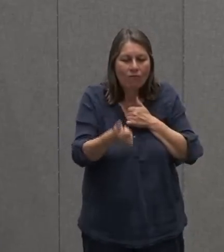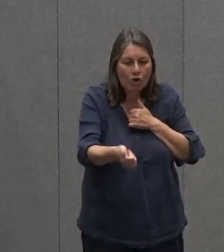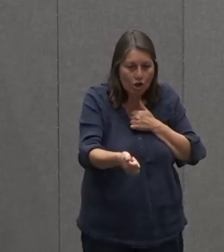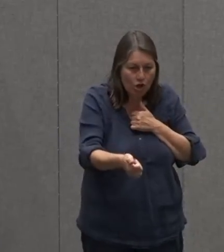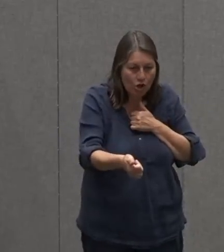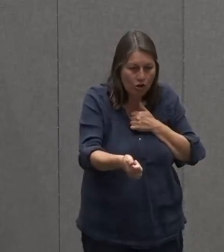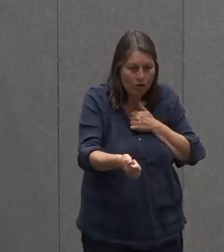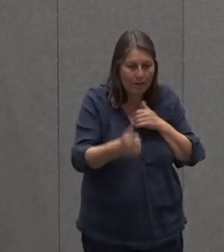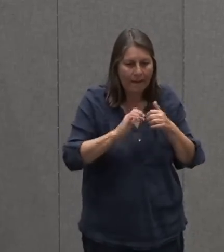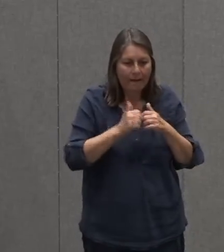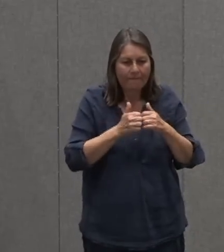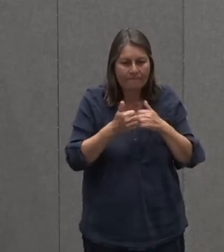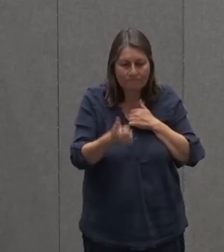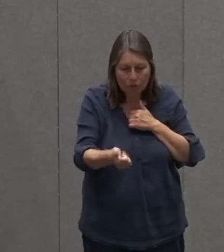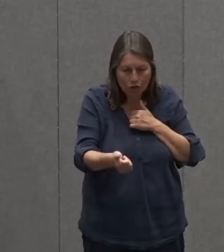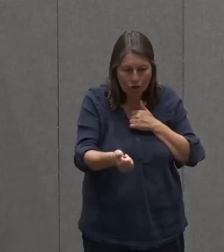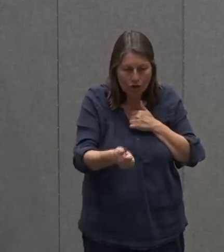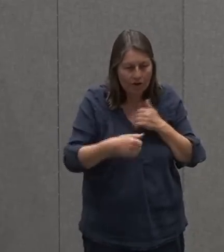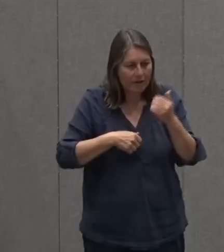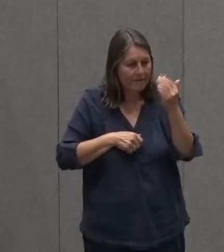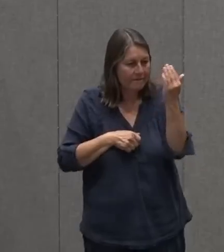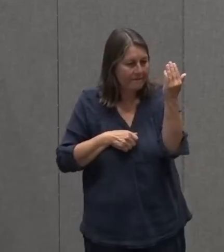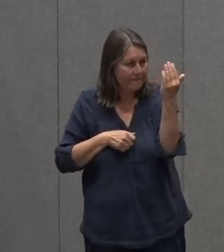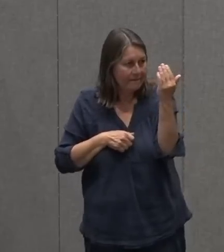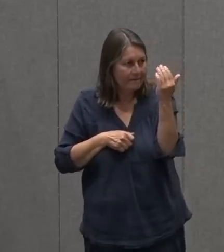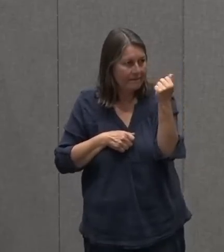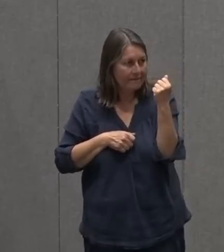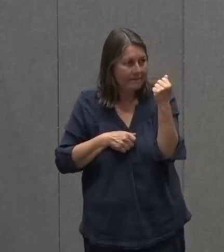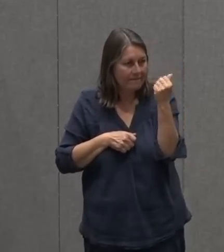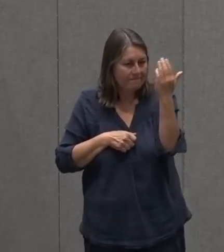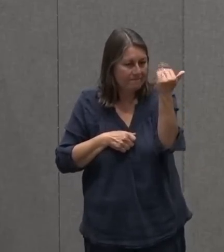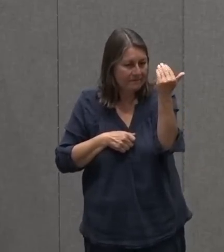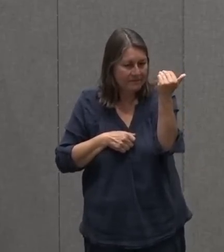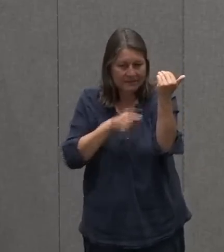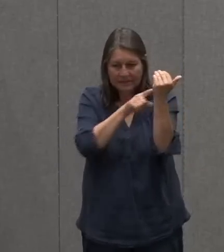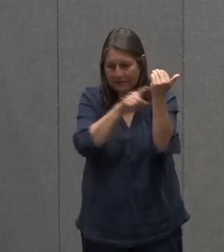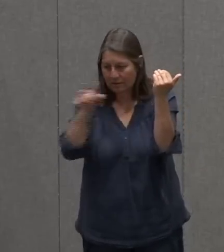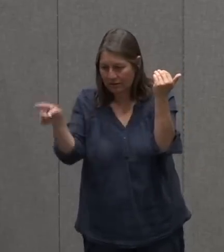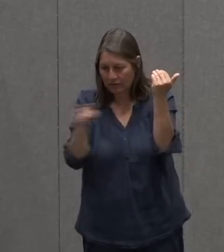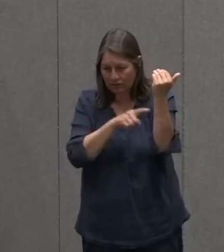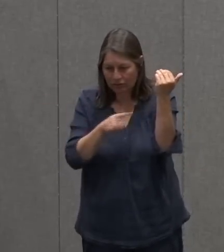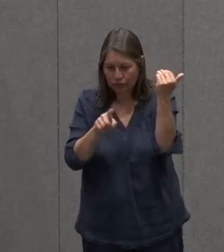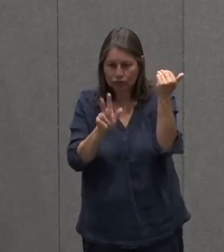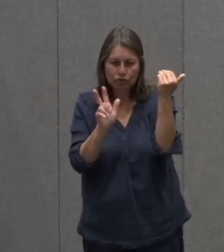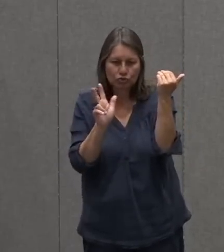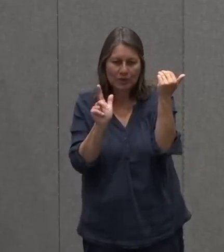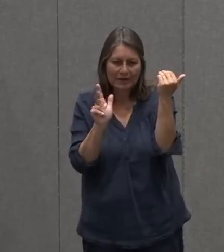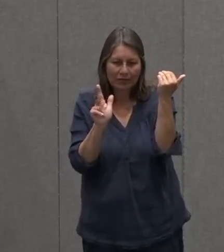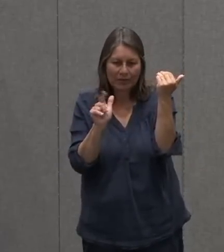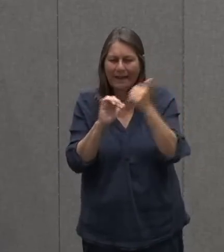how far is that number from the number I just placed, 15. We are looking for 23.